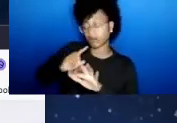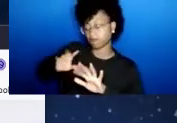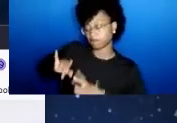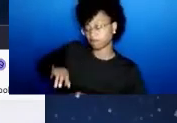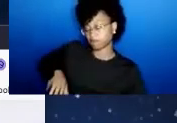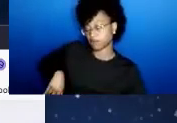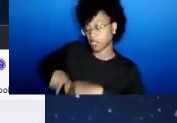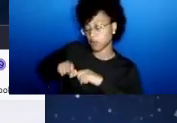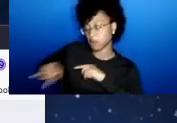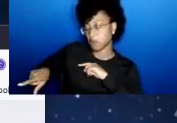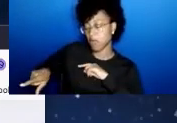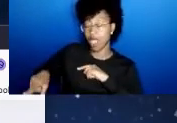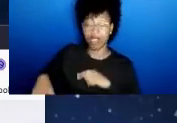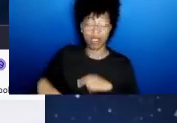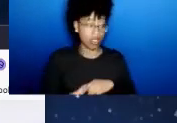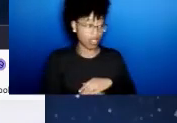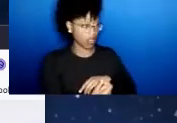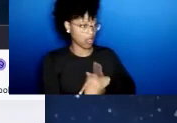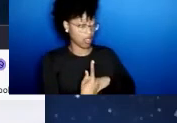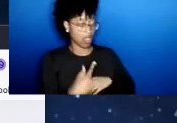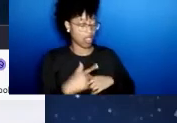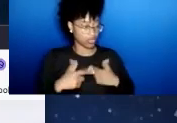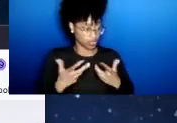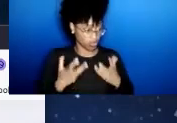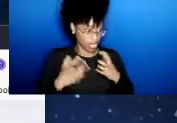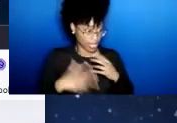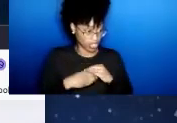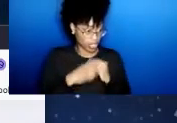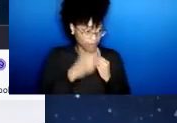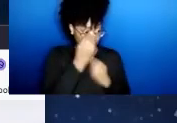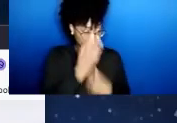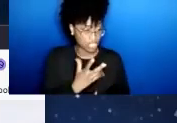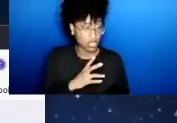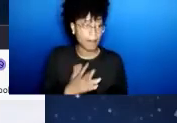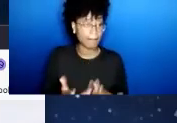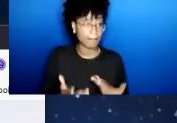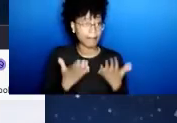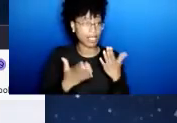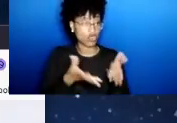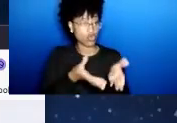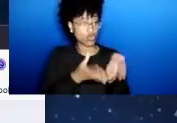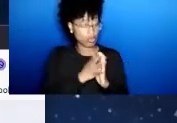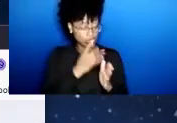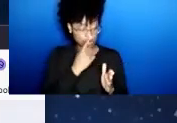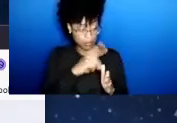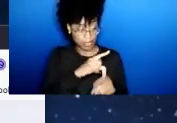06:37:37 to you requesting additional information, or requesting to set up a chat so you can